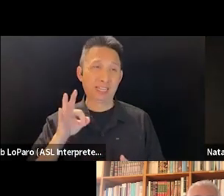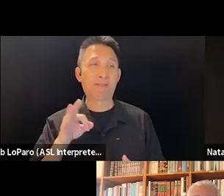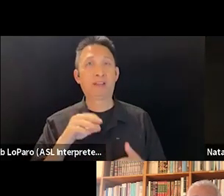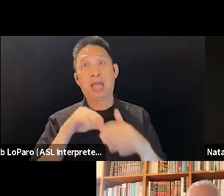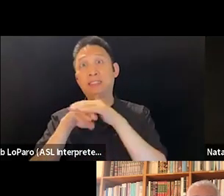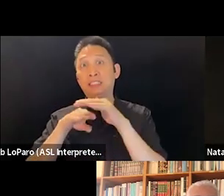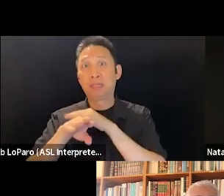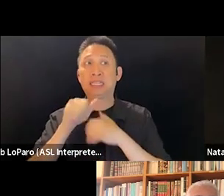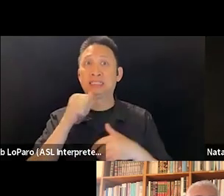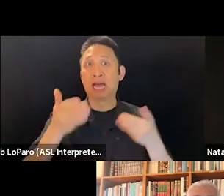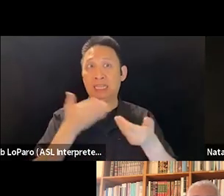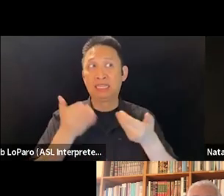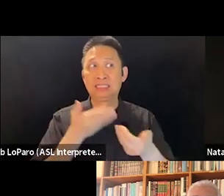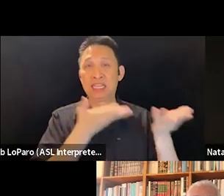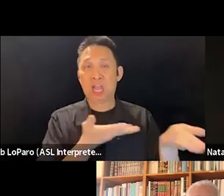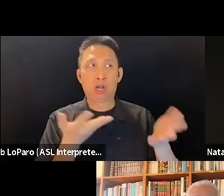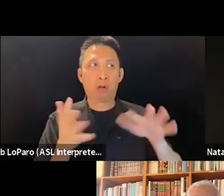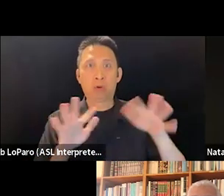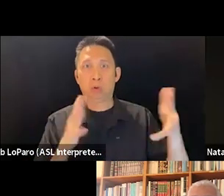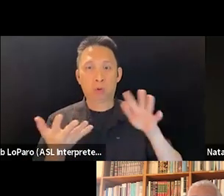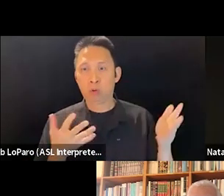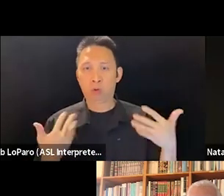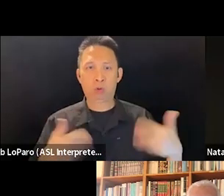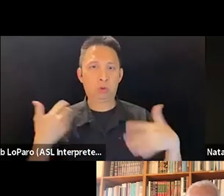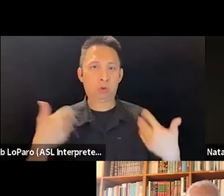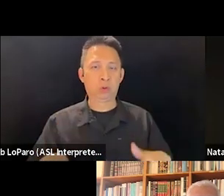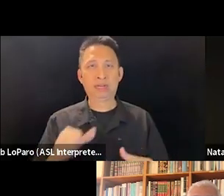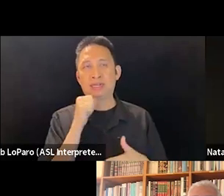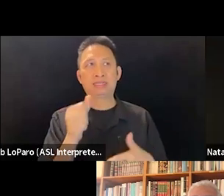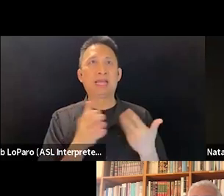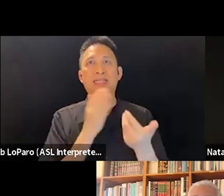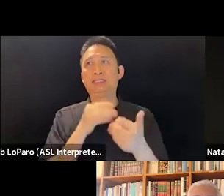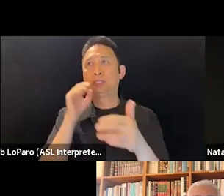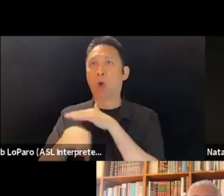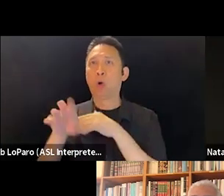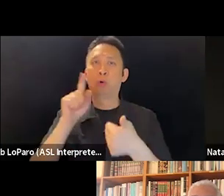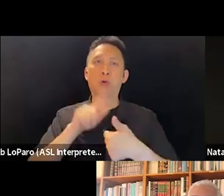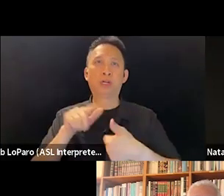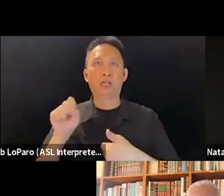is not easy to access today. Sudan is not easy to access. Syria is not easy to access, most of the Arab world